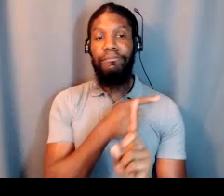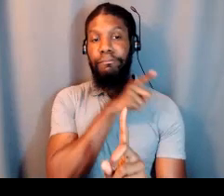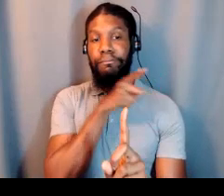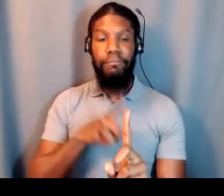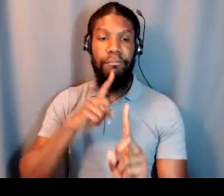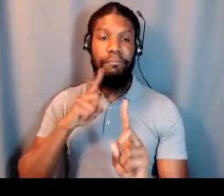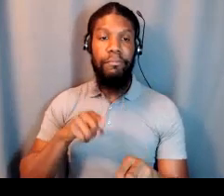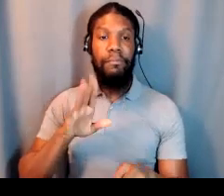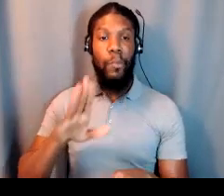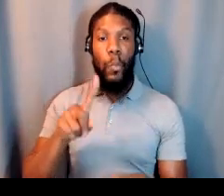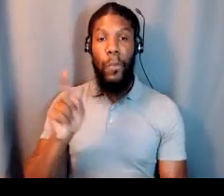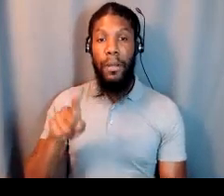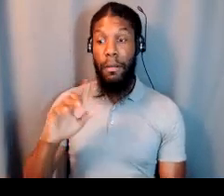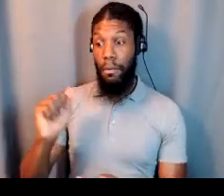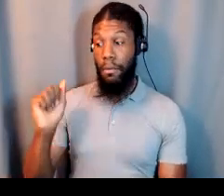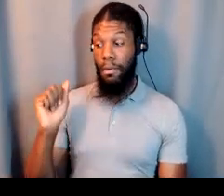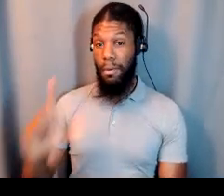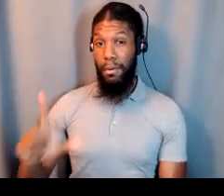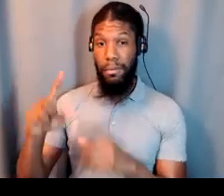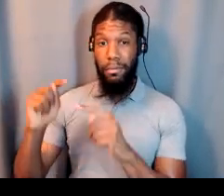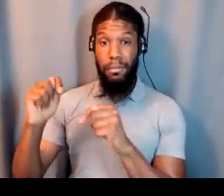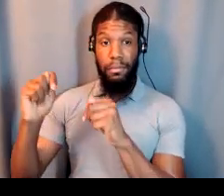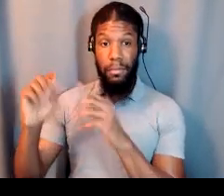doing asynchronous sessions, actually as part of their training.